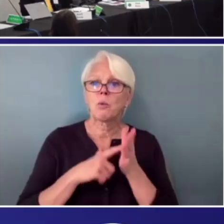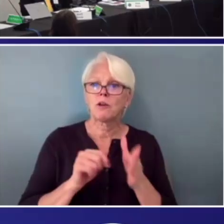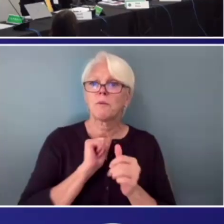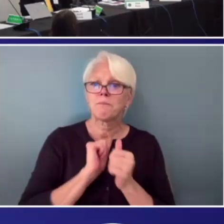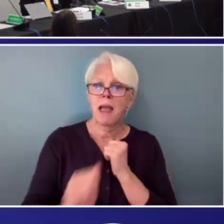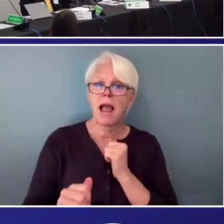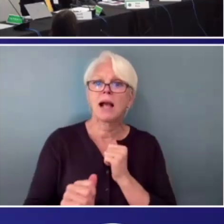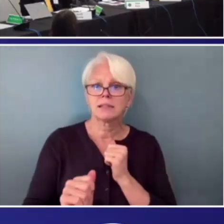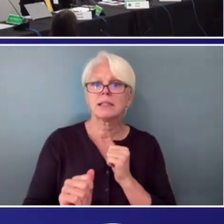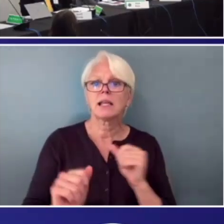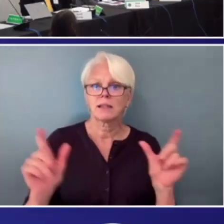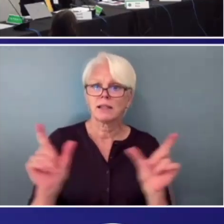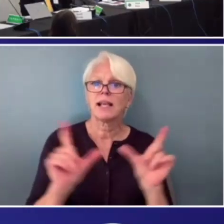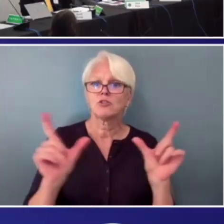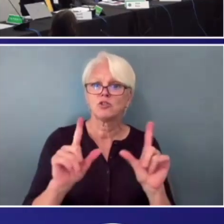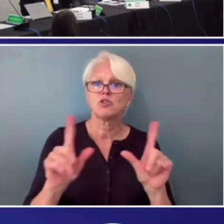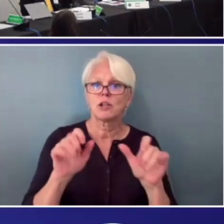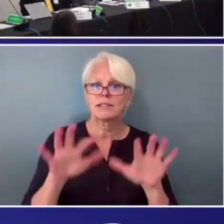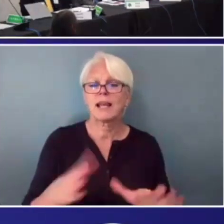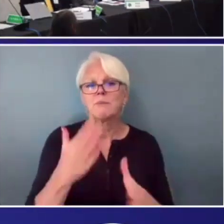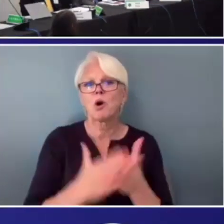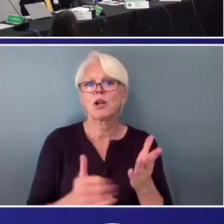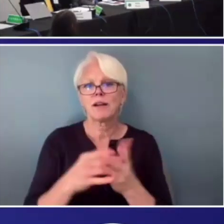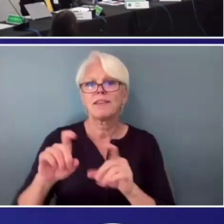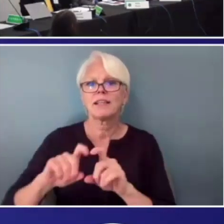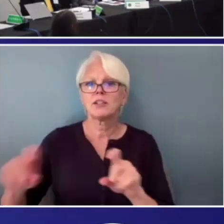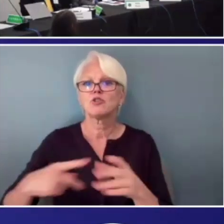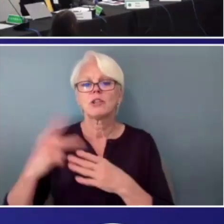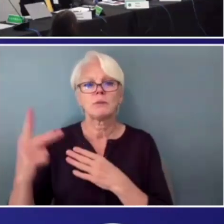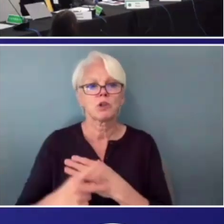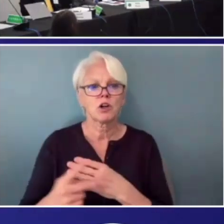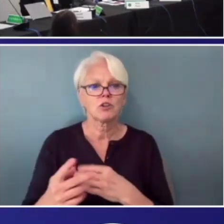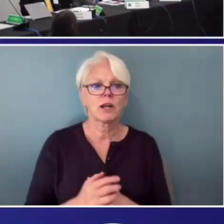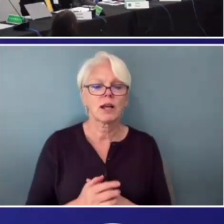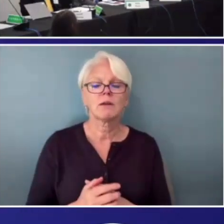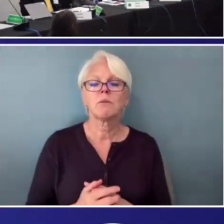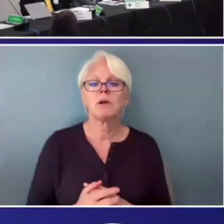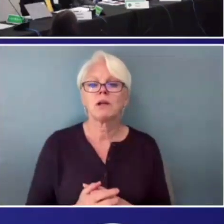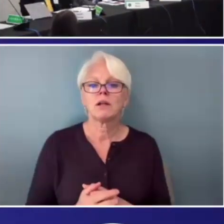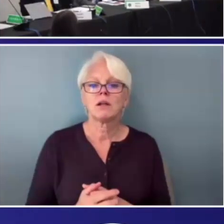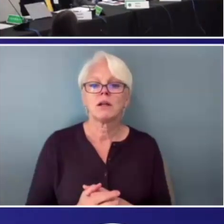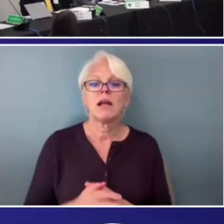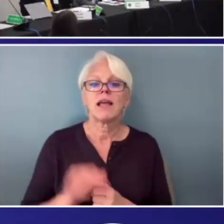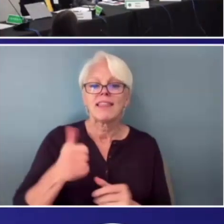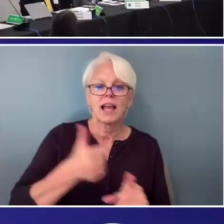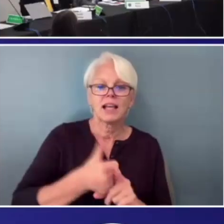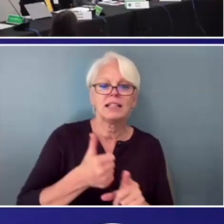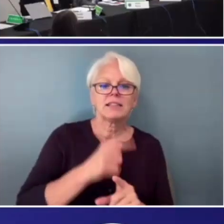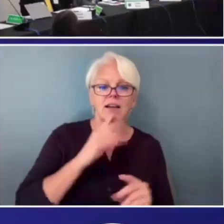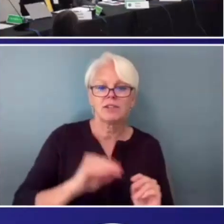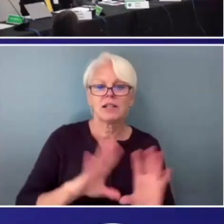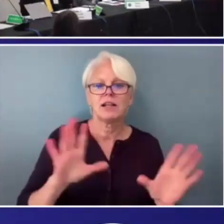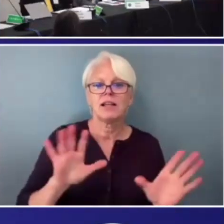program. So that in and of itself is evidence that it meets this criteria.